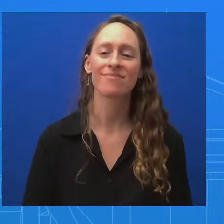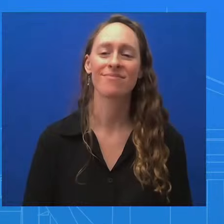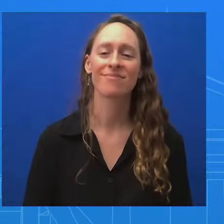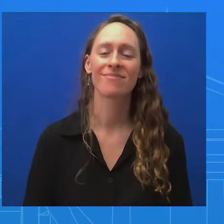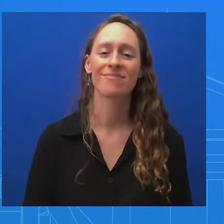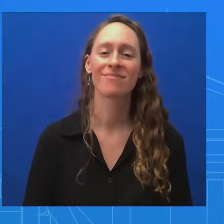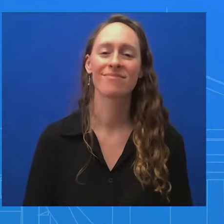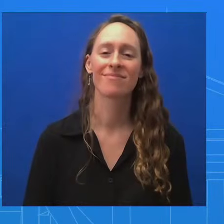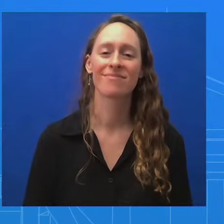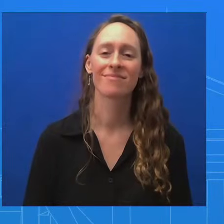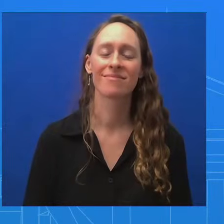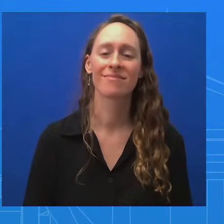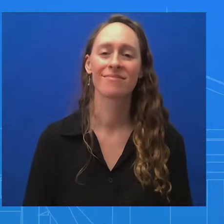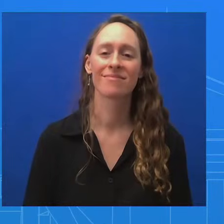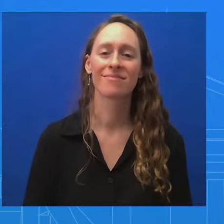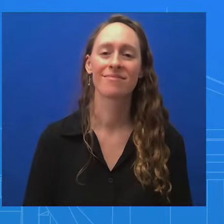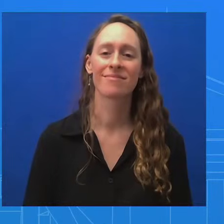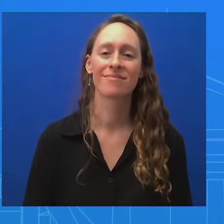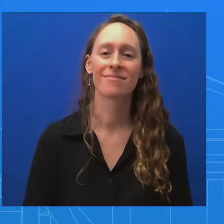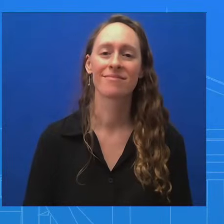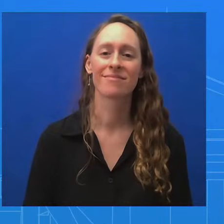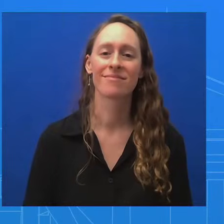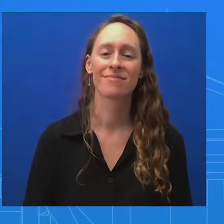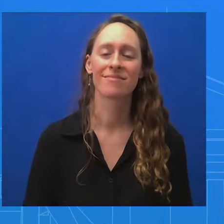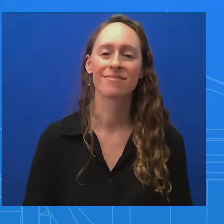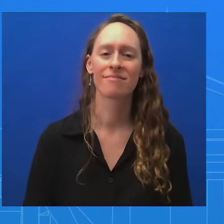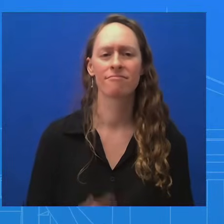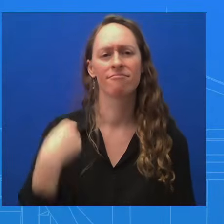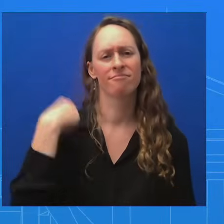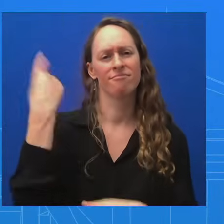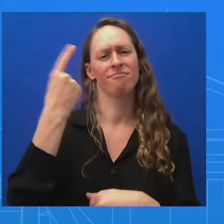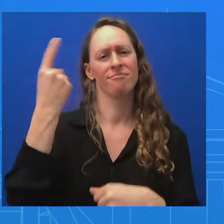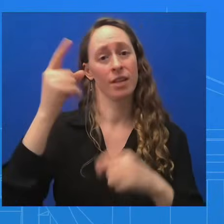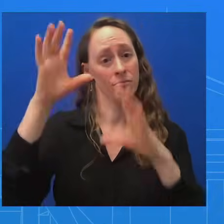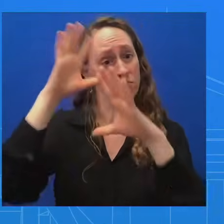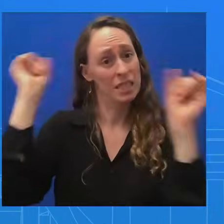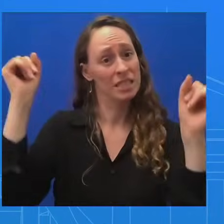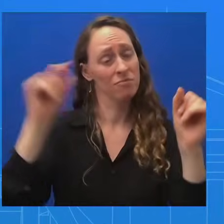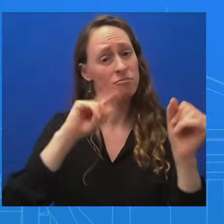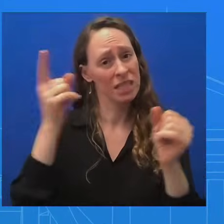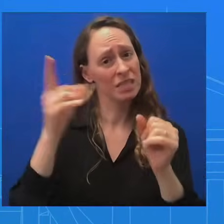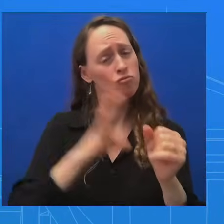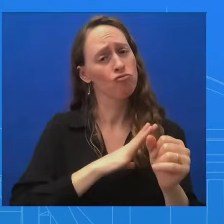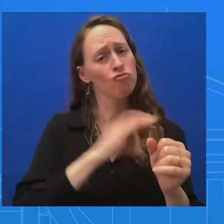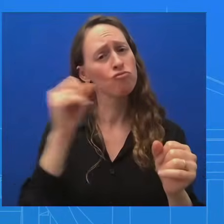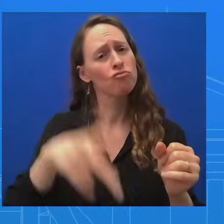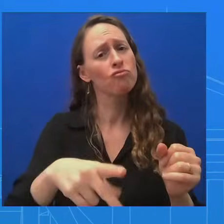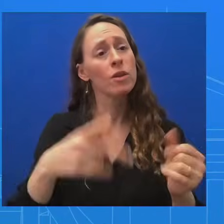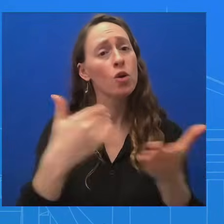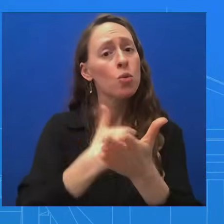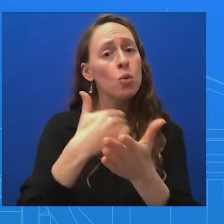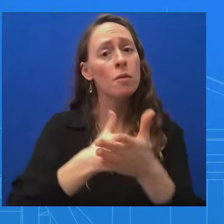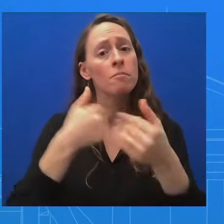signing a border deal before one is reached on Ukraine or does it have to be concurrent?